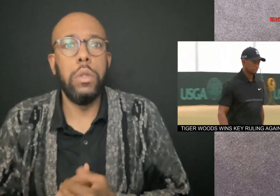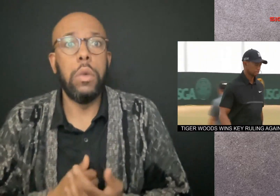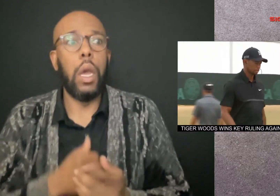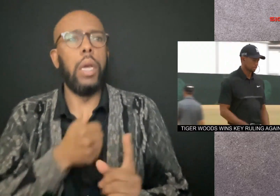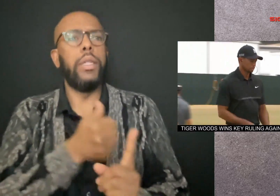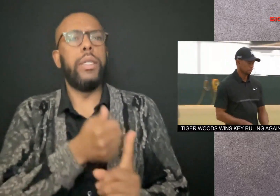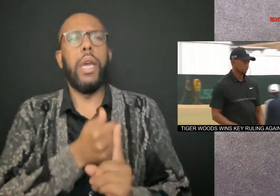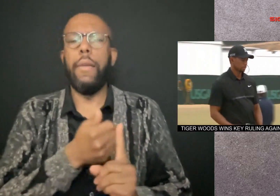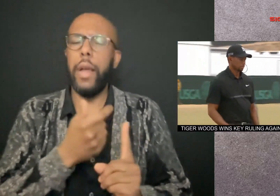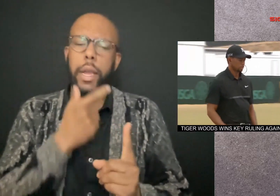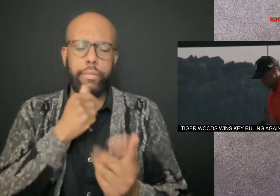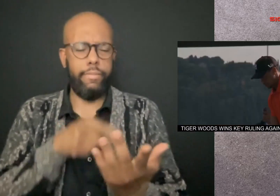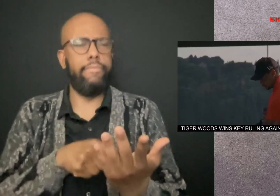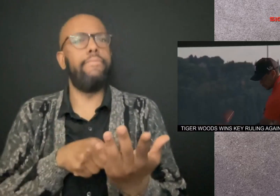She sued Woods for 30 million,